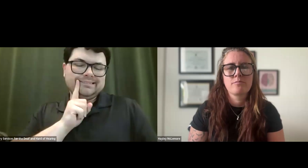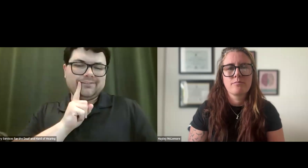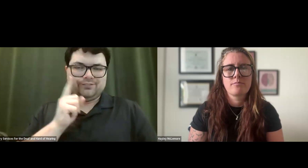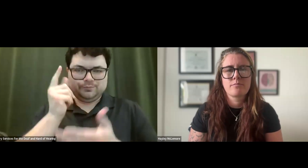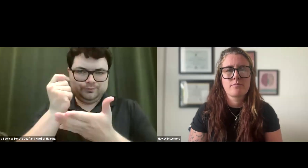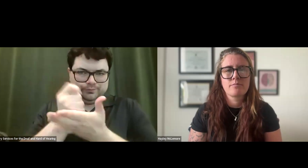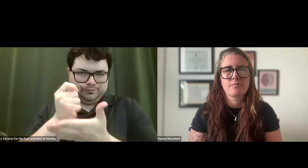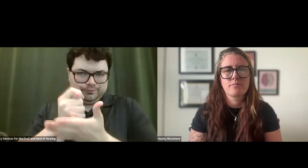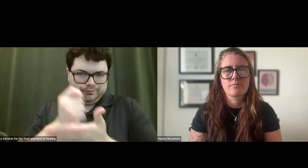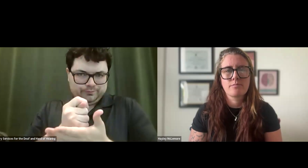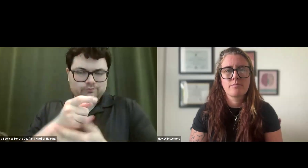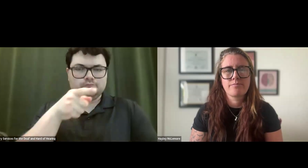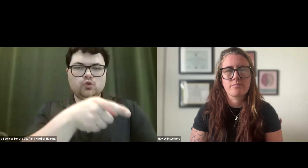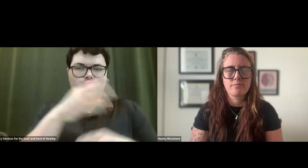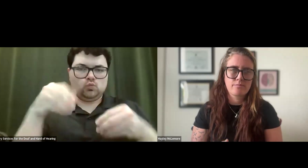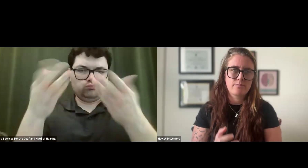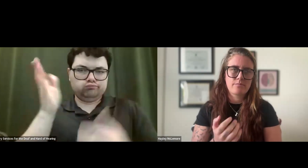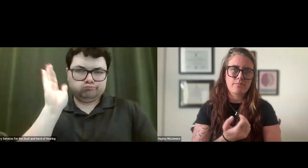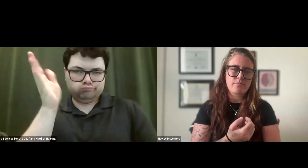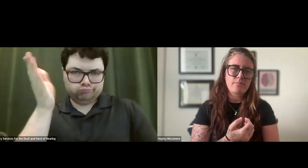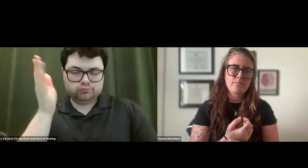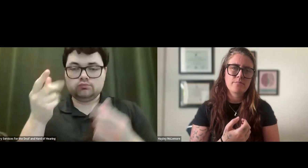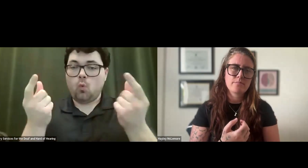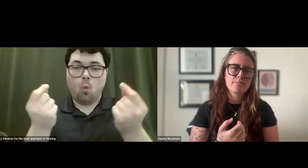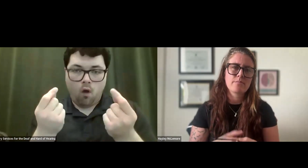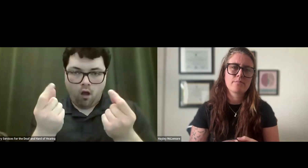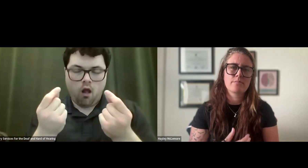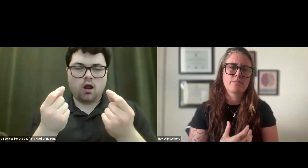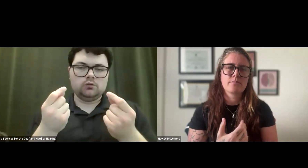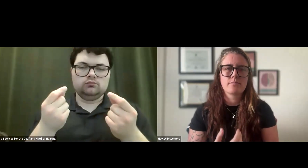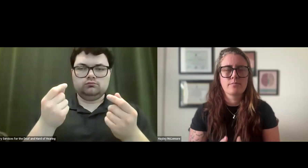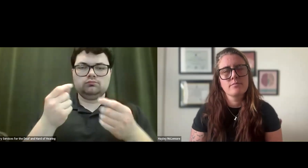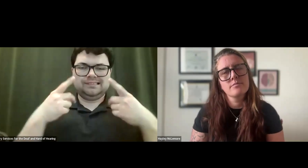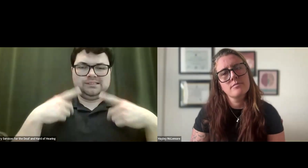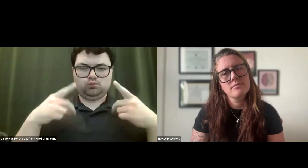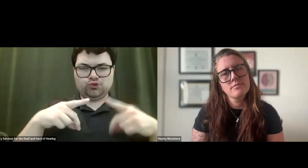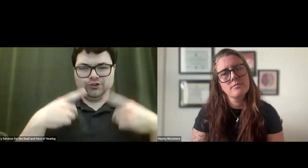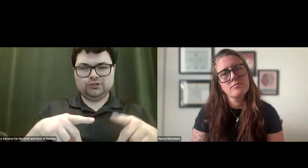And Hayley is with the National Deaf Therapies. And she'll be presenting today